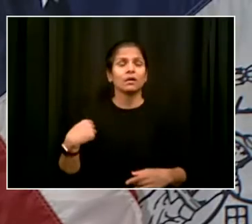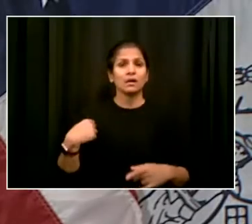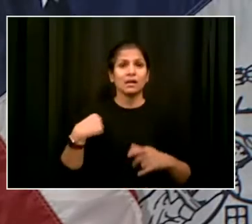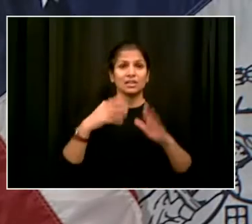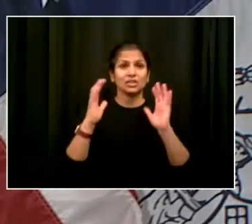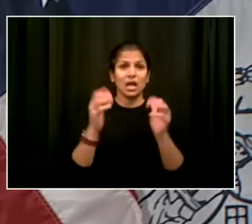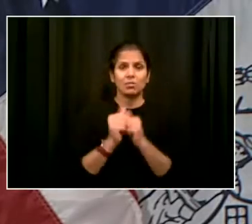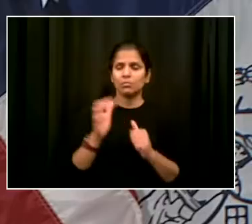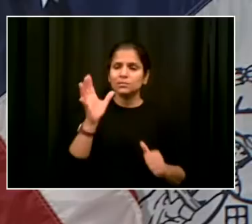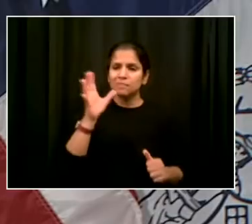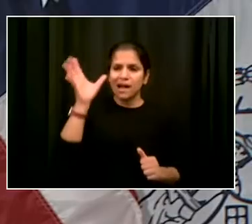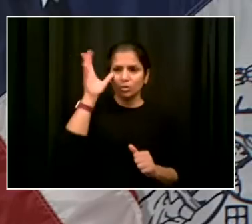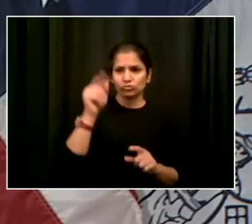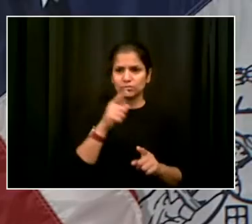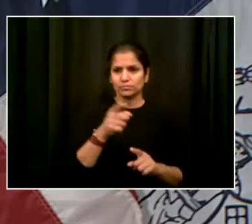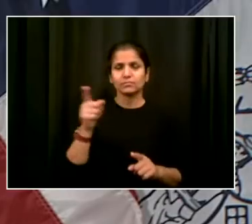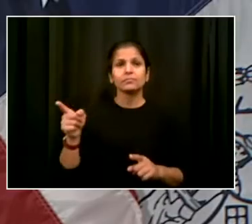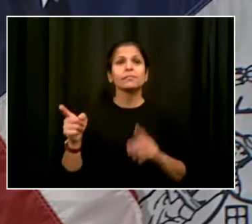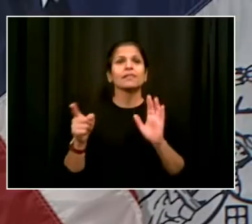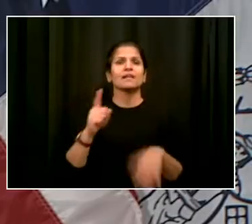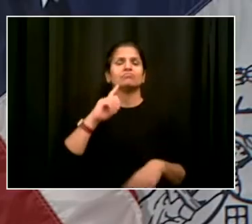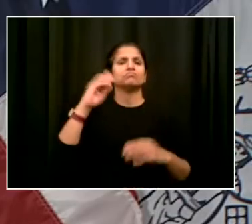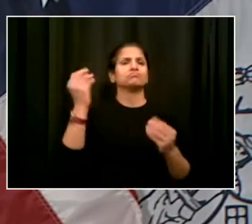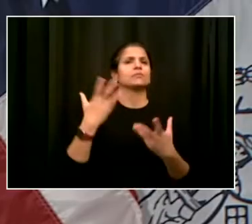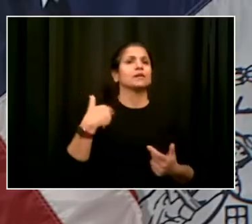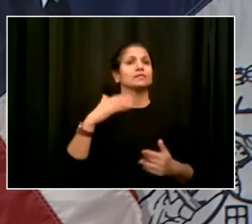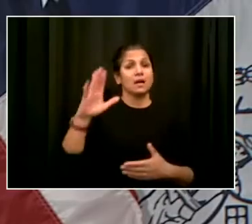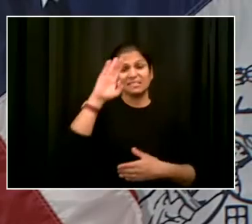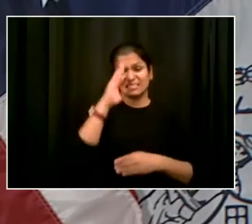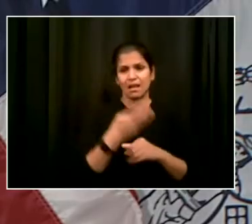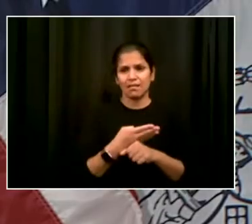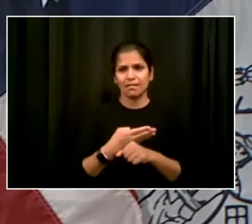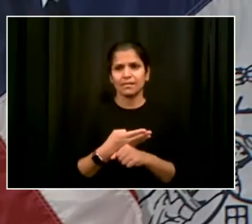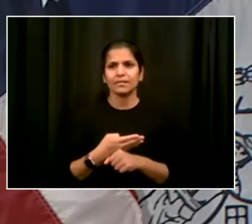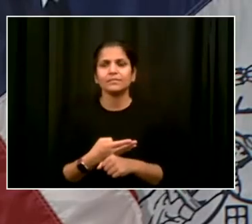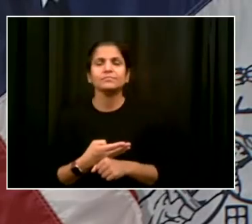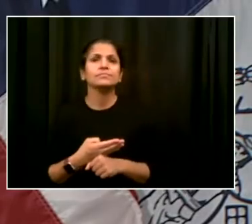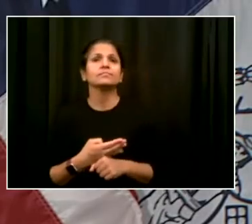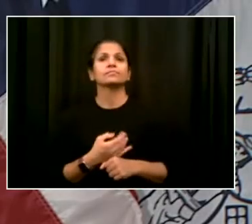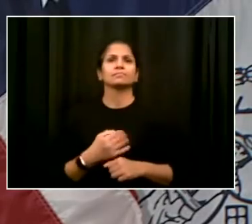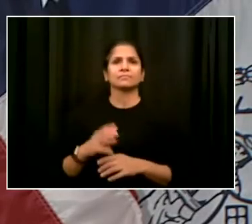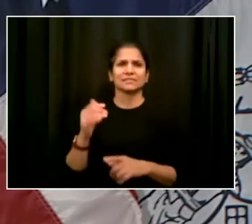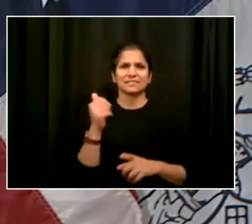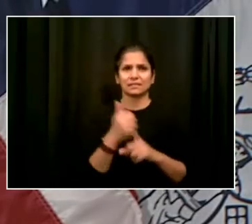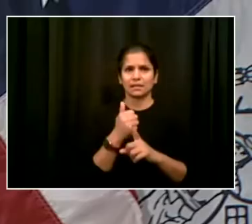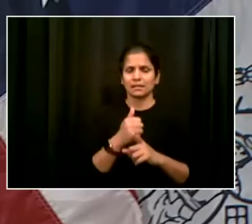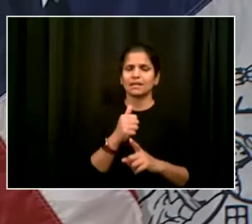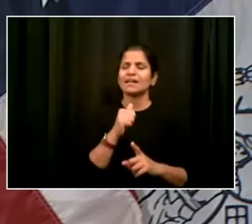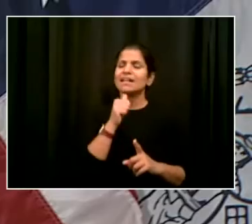THANK YOU FOR TAKING MY QUESTION, REGARDS TO ASSESSMENT I SPOKE TO A PARENT THIS